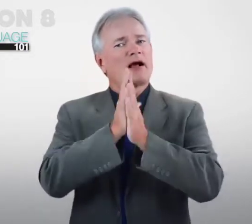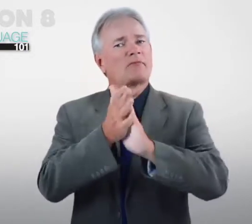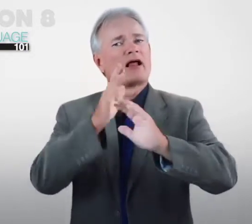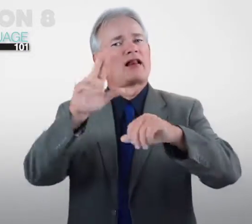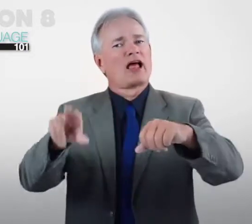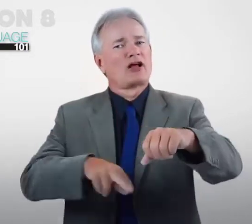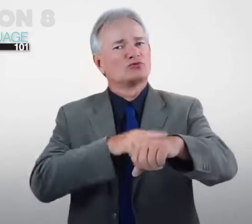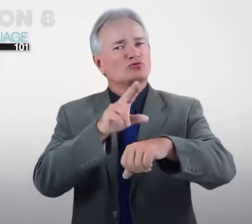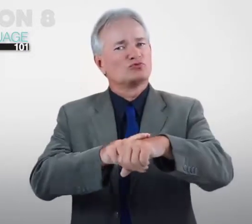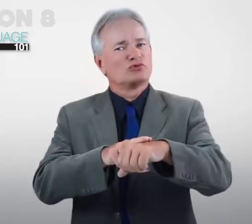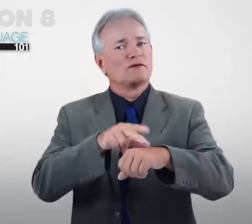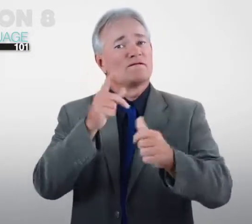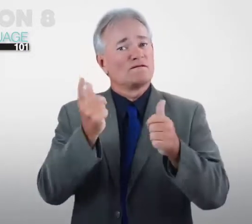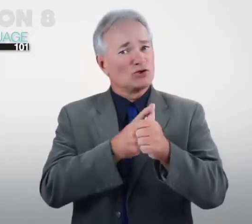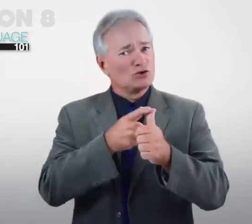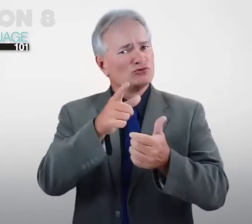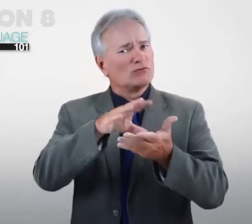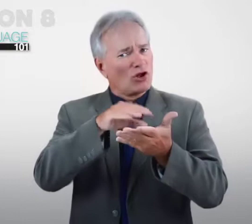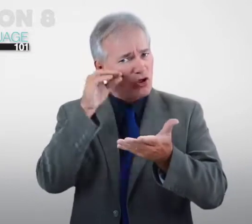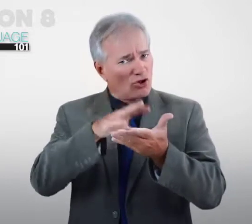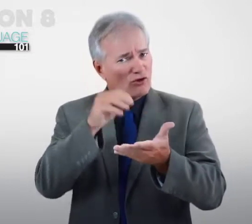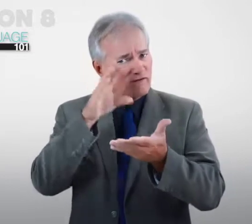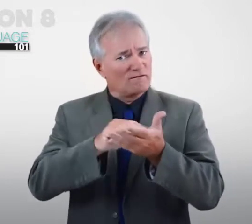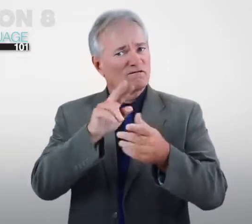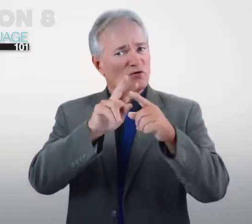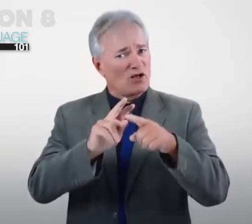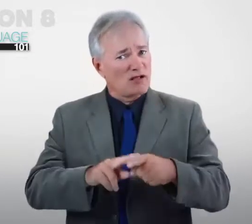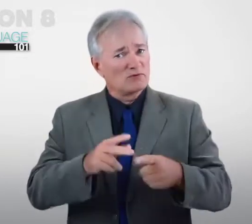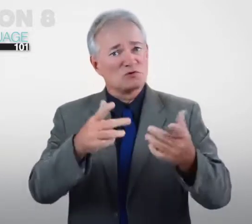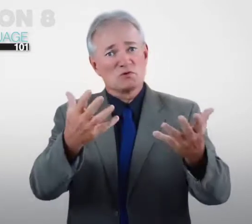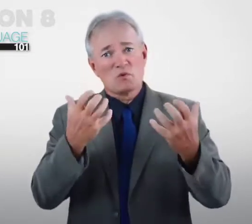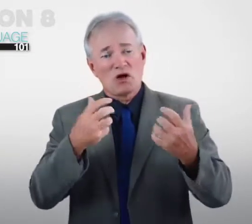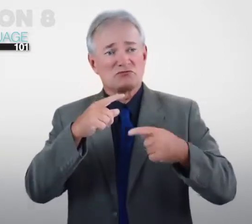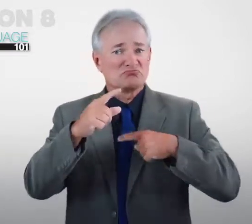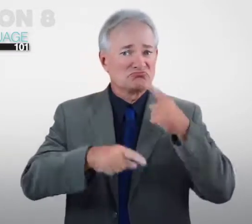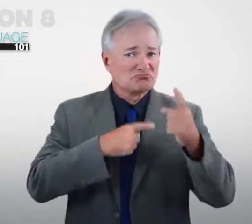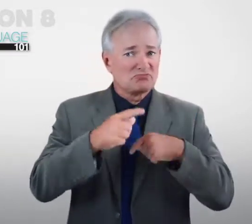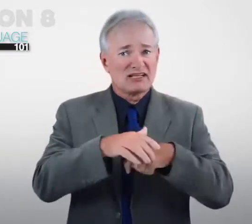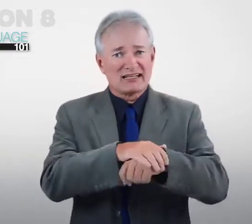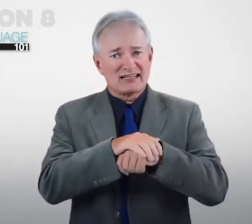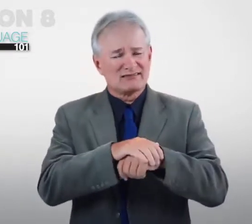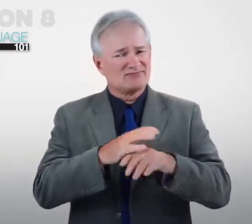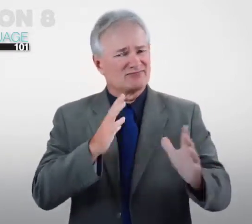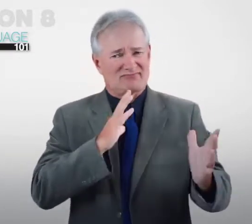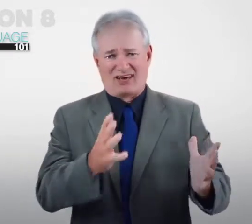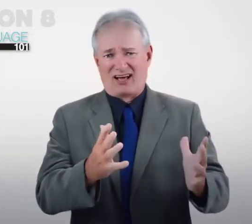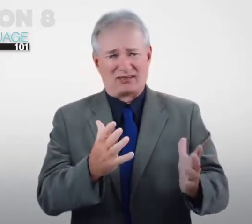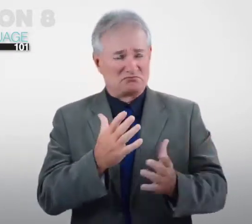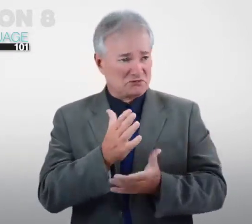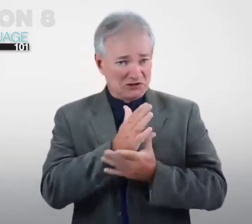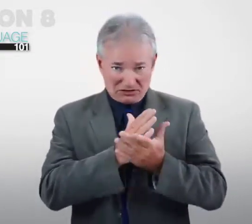You don't have to decide that right now. Let it be natural and learn all the vocabulary that you can.